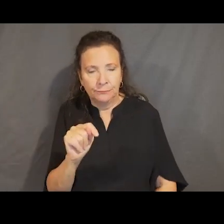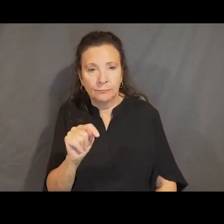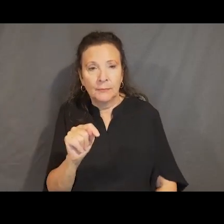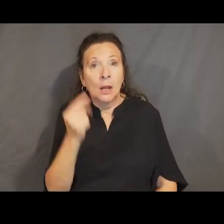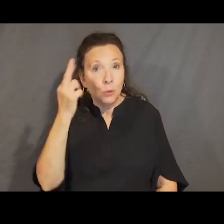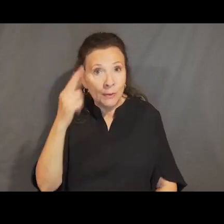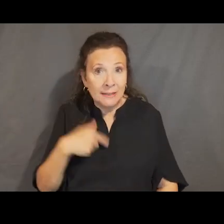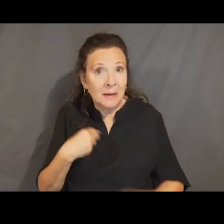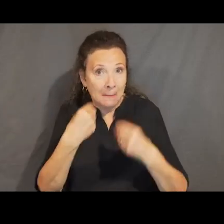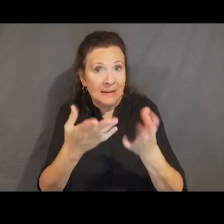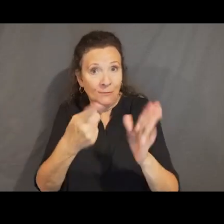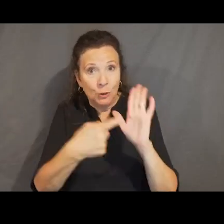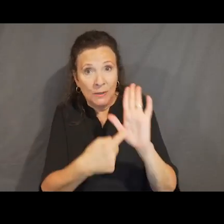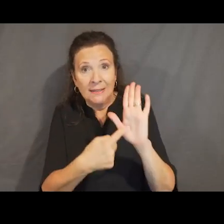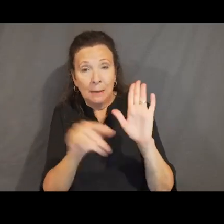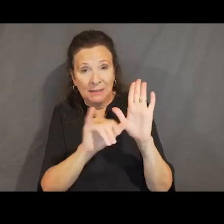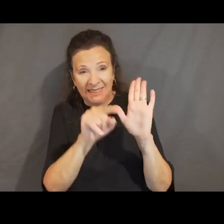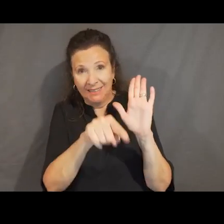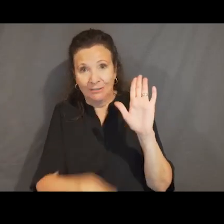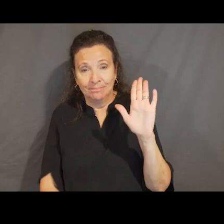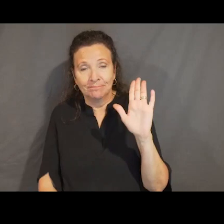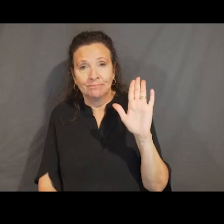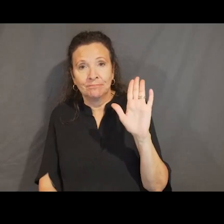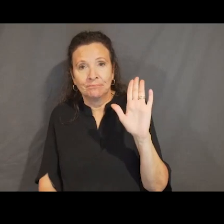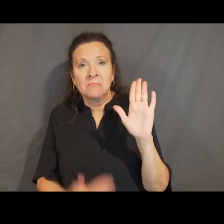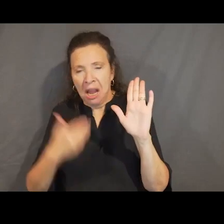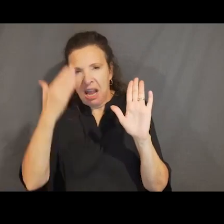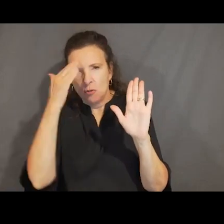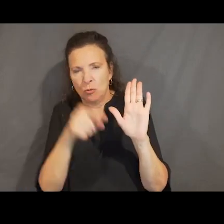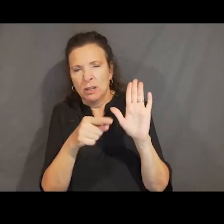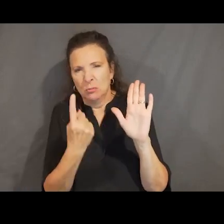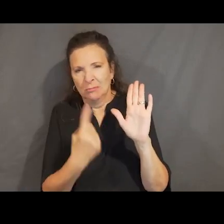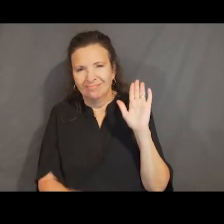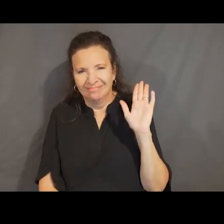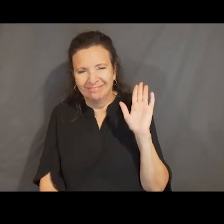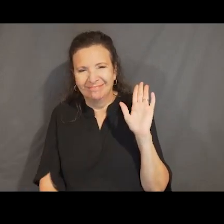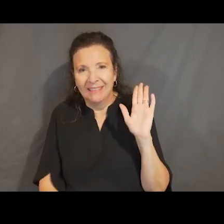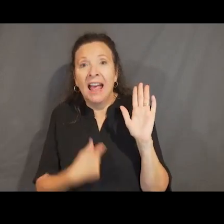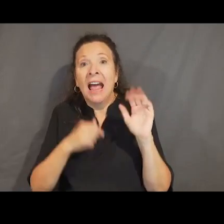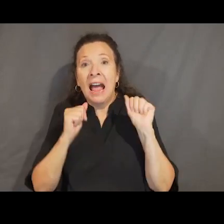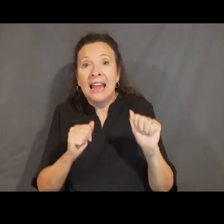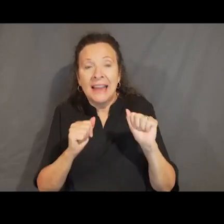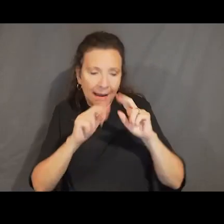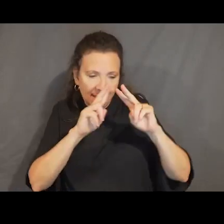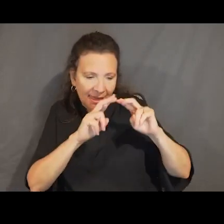you this example is I know it and I can get all the way back into the data and I can go ask the